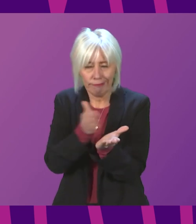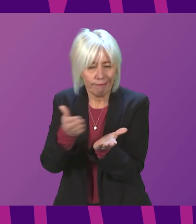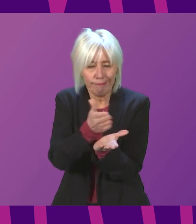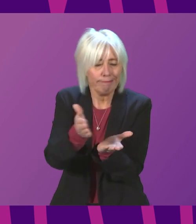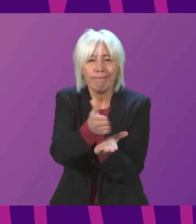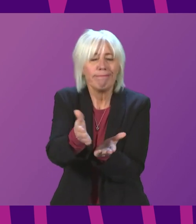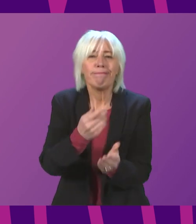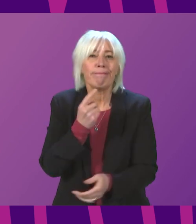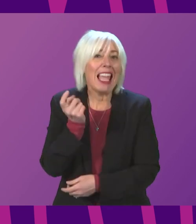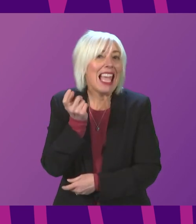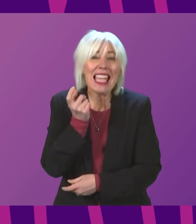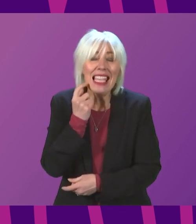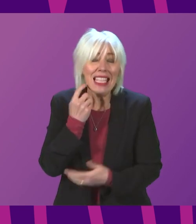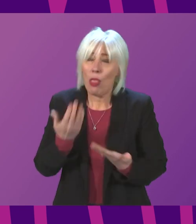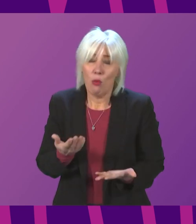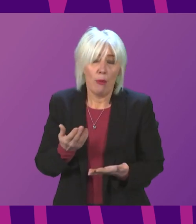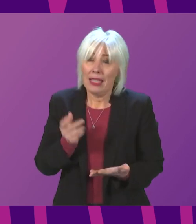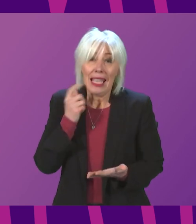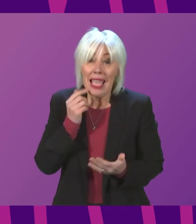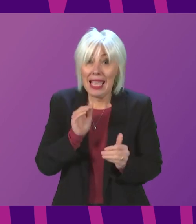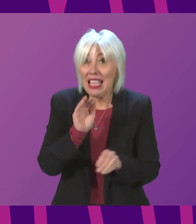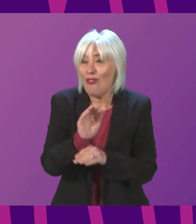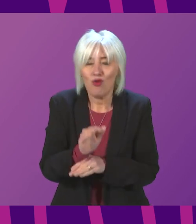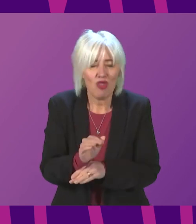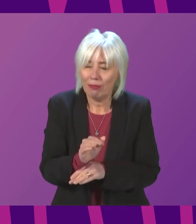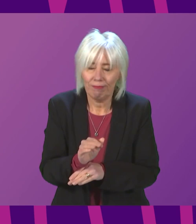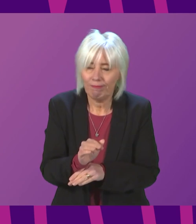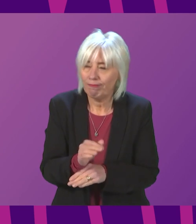and it will not be easy in the weeks to come for the NHS or social care.